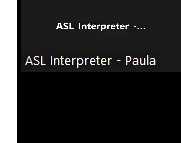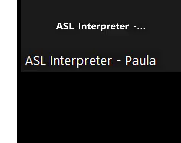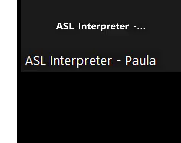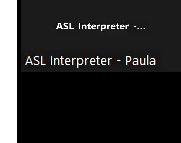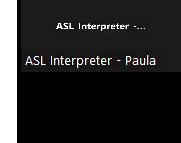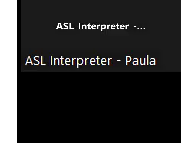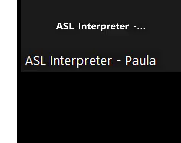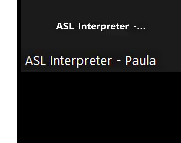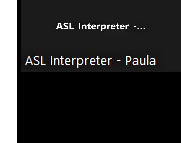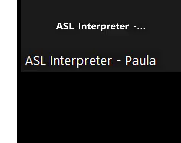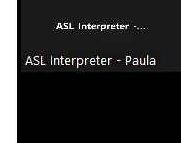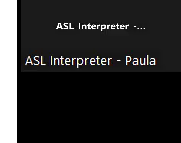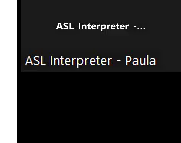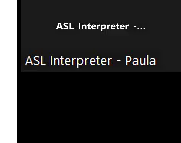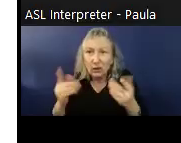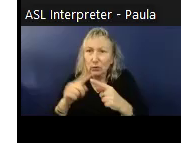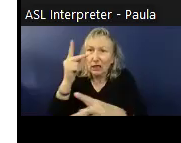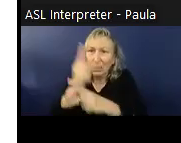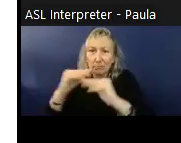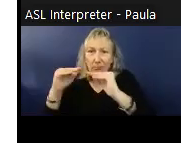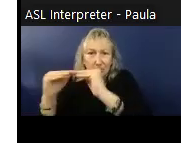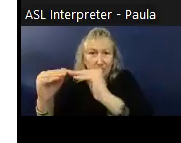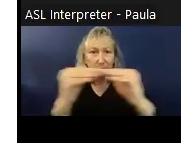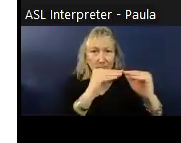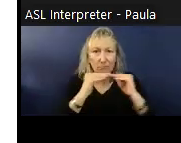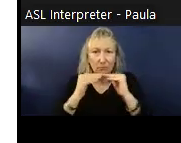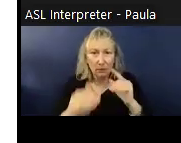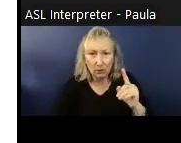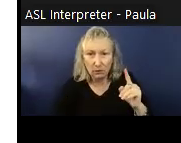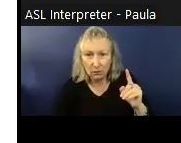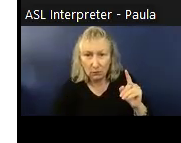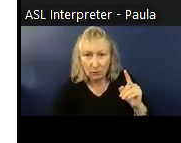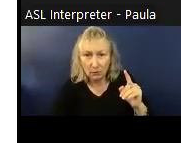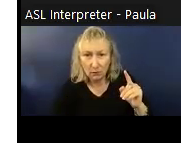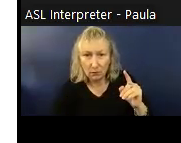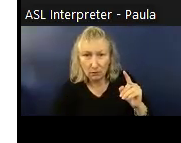and opportunities to strengthen how rules are implemented.